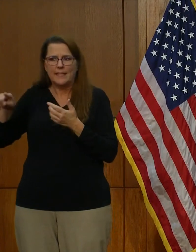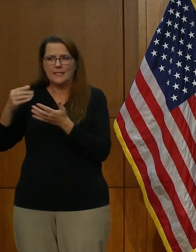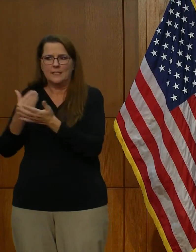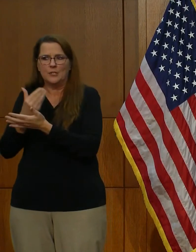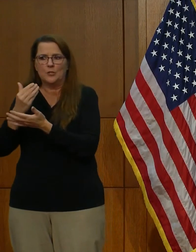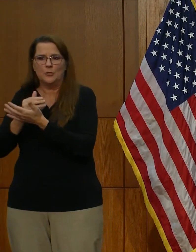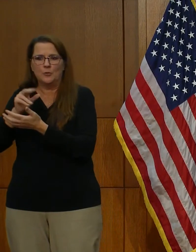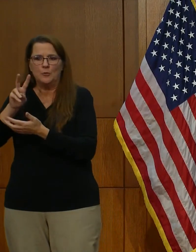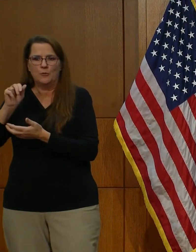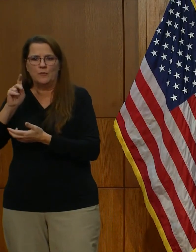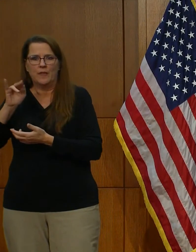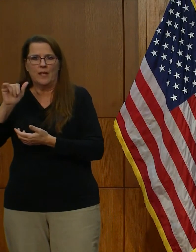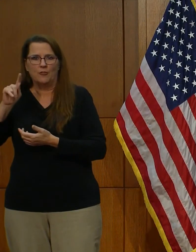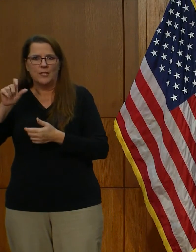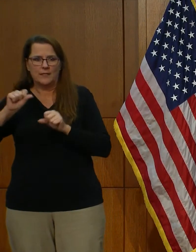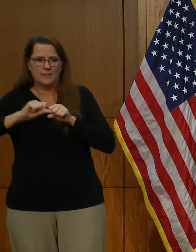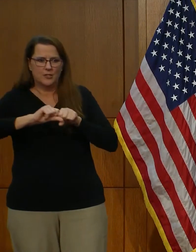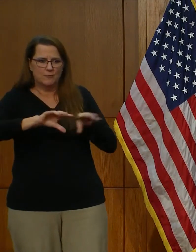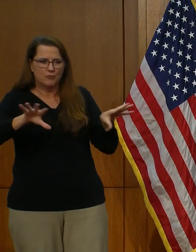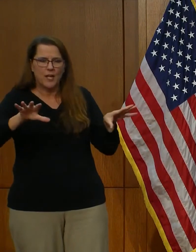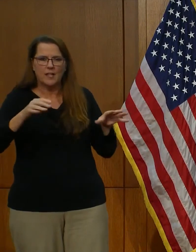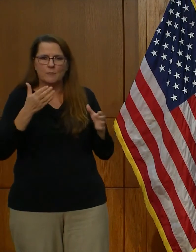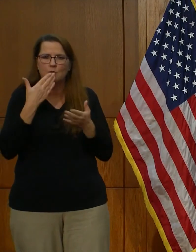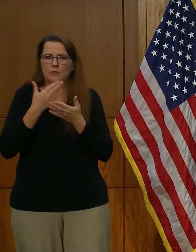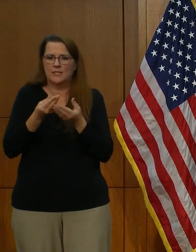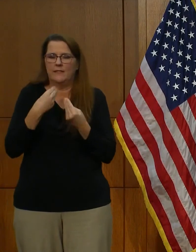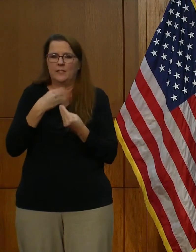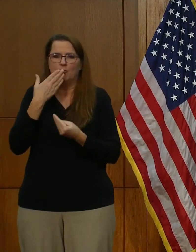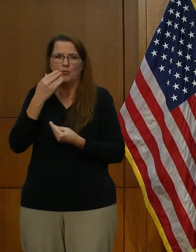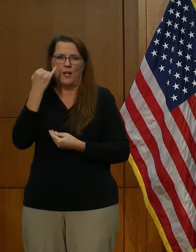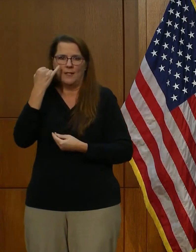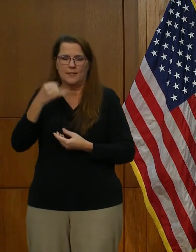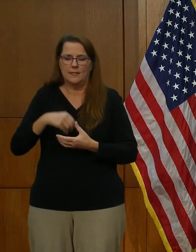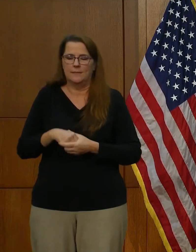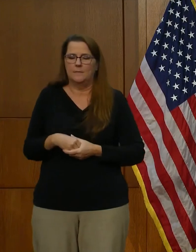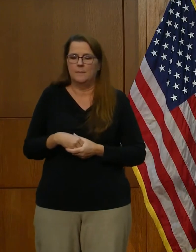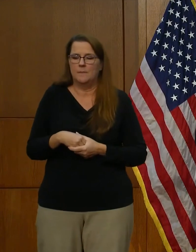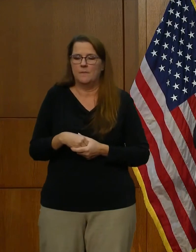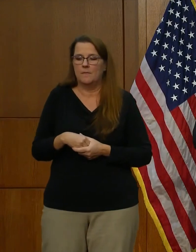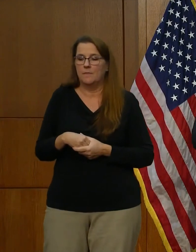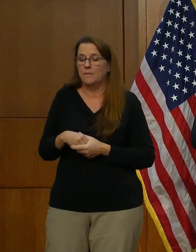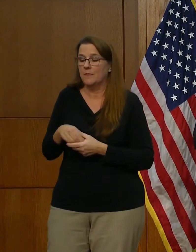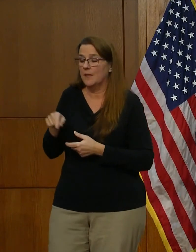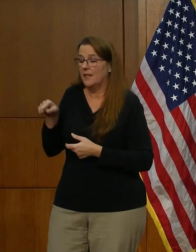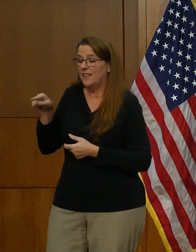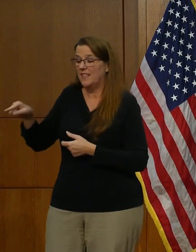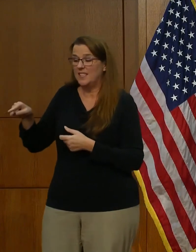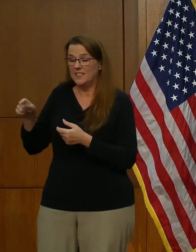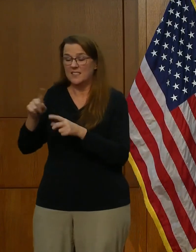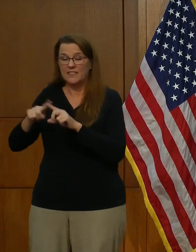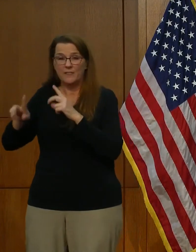WIDESPREAD THESE. VARIANTS ARE